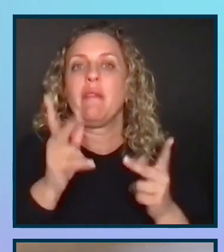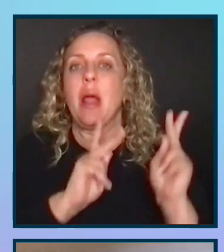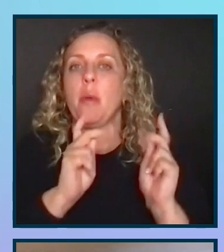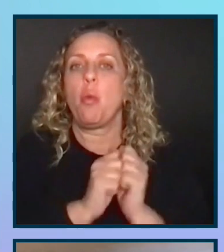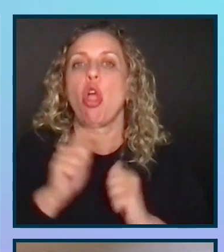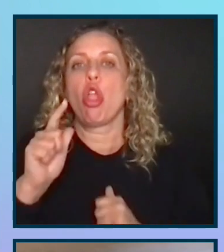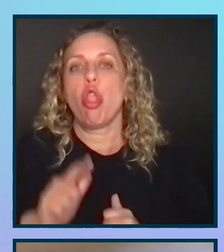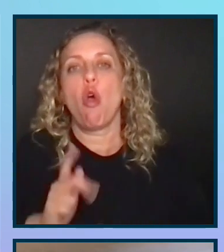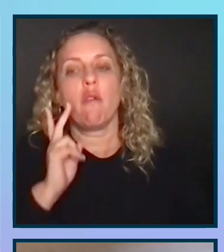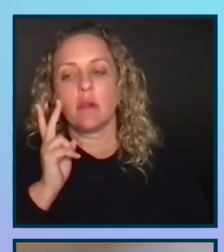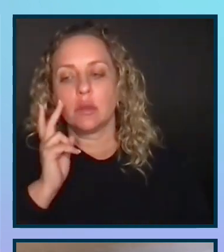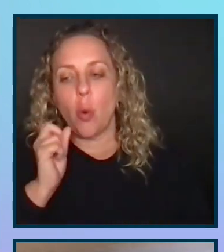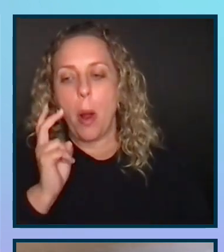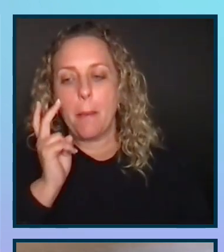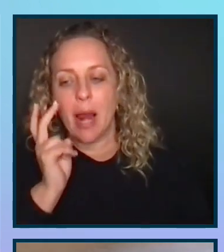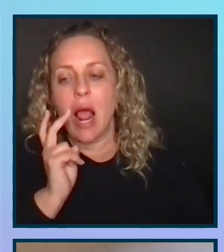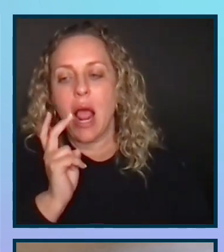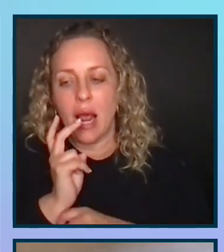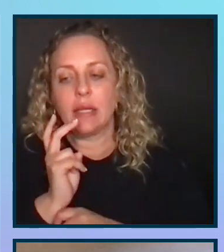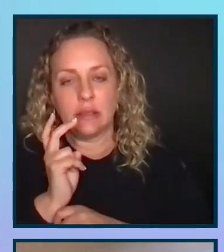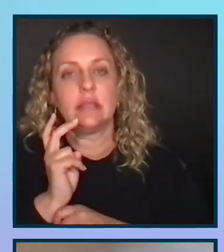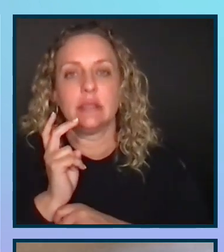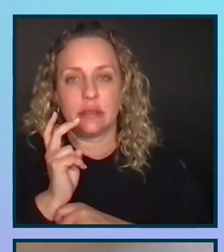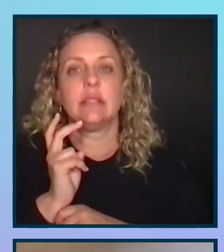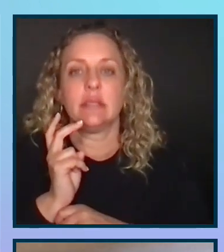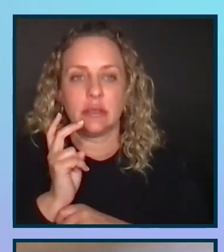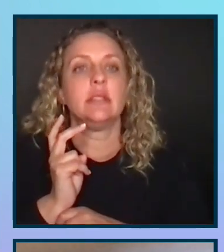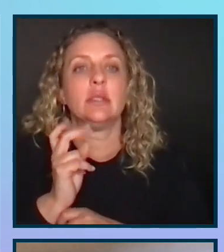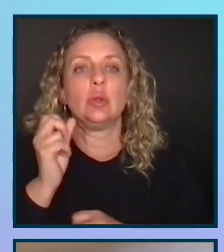or blindness the ability to experience the art on display.